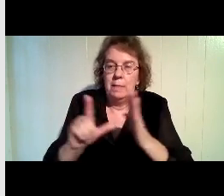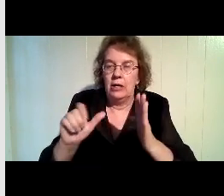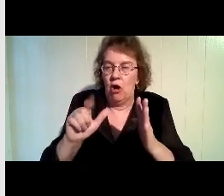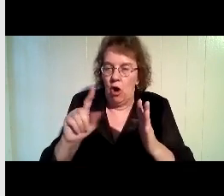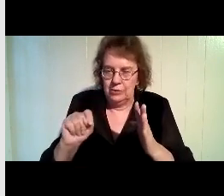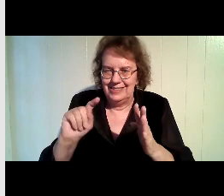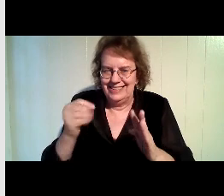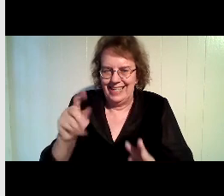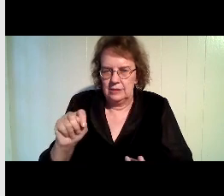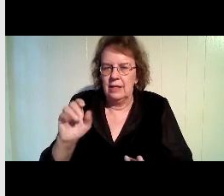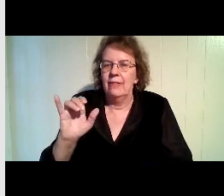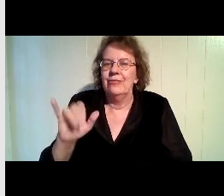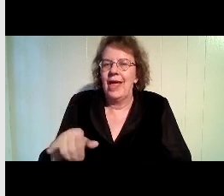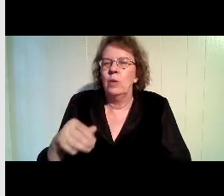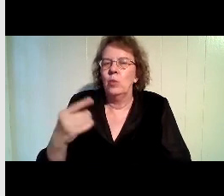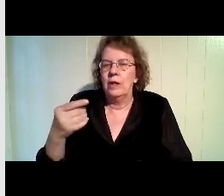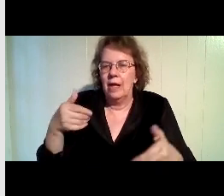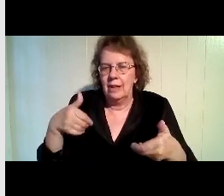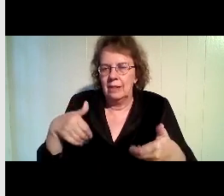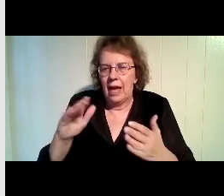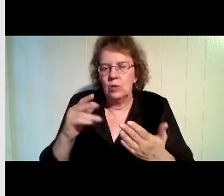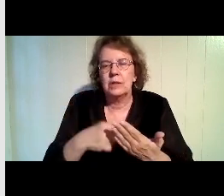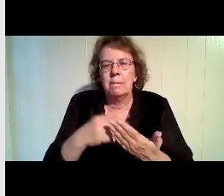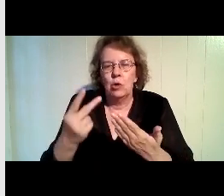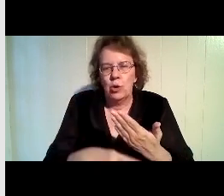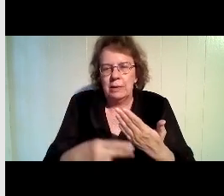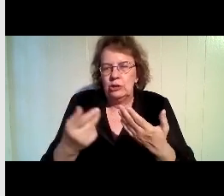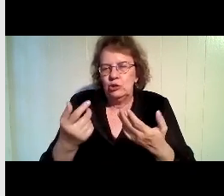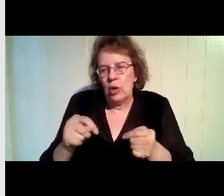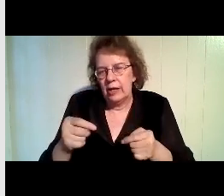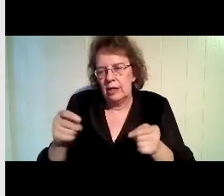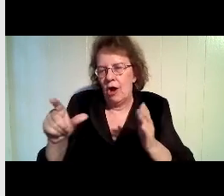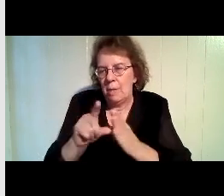the one that allows the program to try and automatically describe images you bring in.